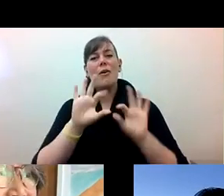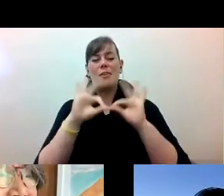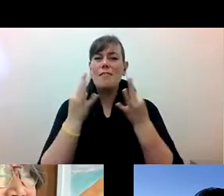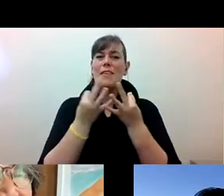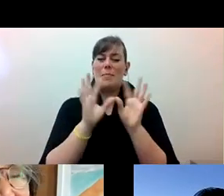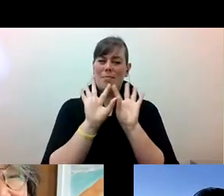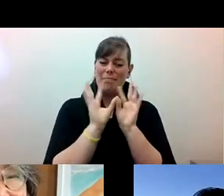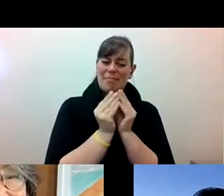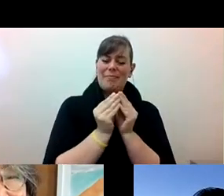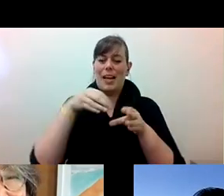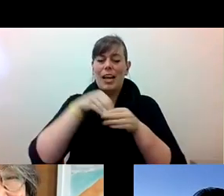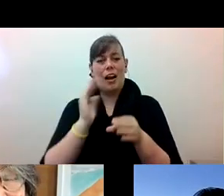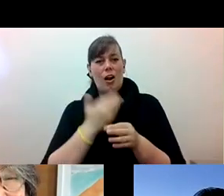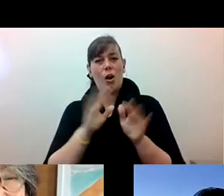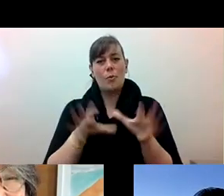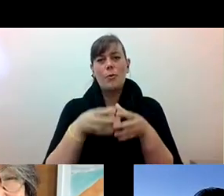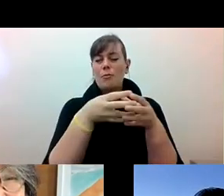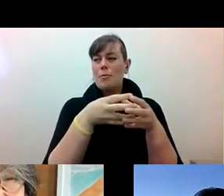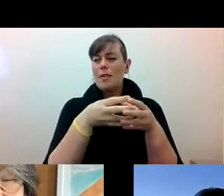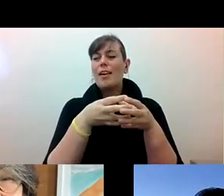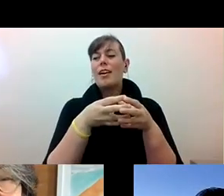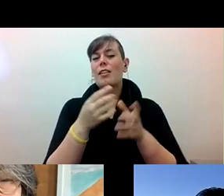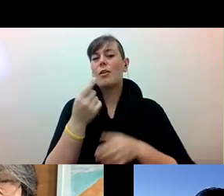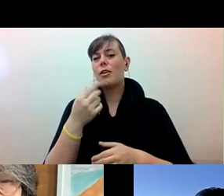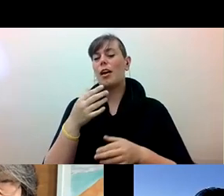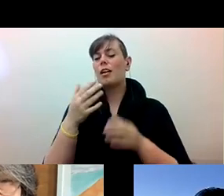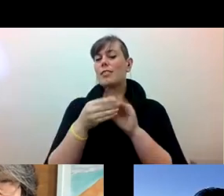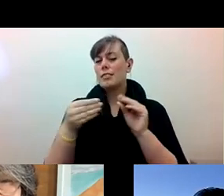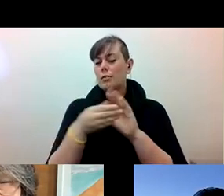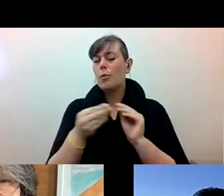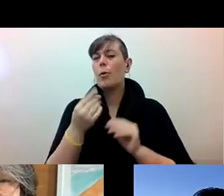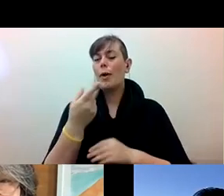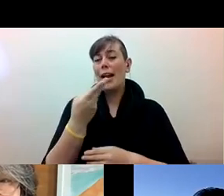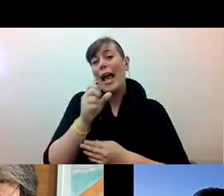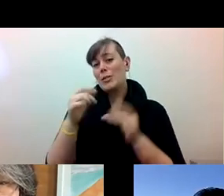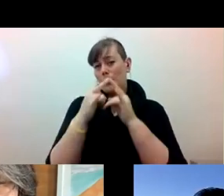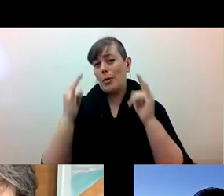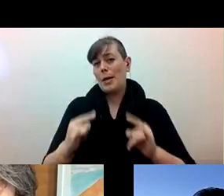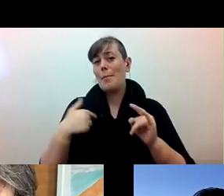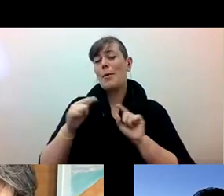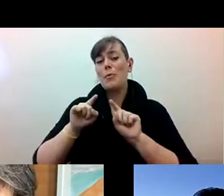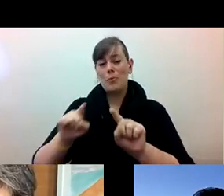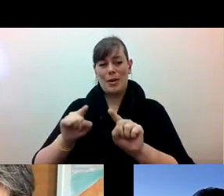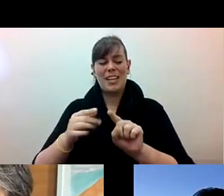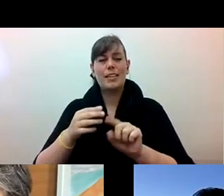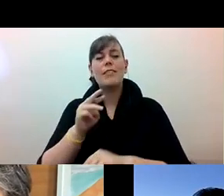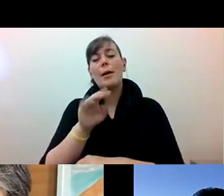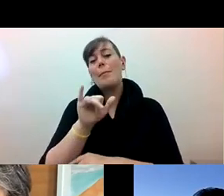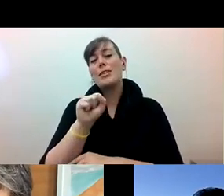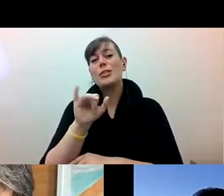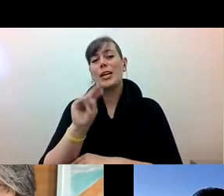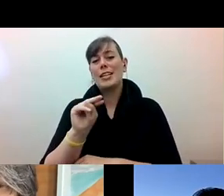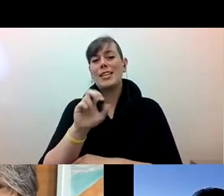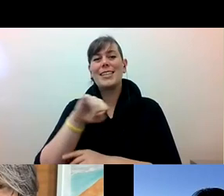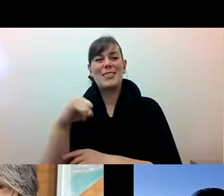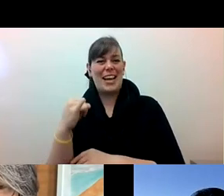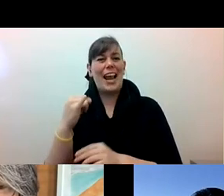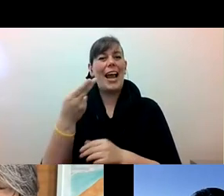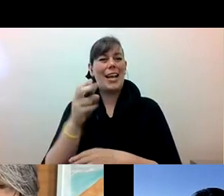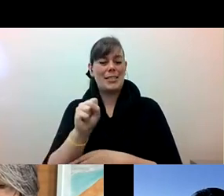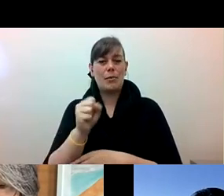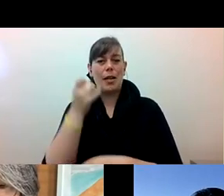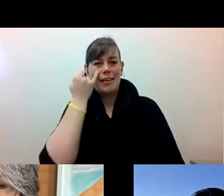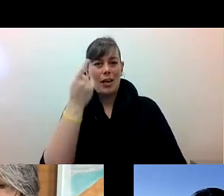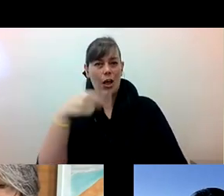Alex Tom he/him: That, after this high school camp I went to, I went back to high school. And I went to high school at Mission San Jose High School, which some of you who are in Fremont know of it as a very elite